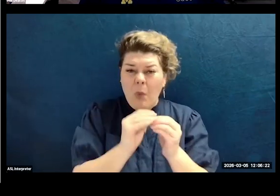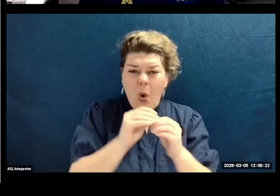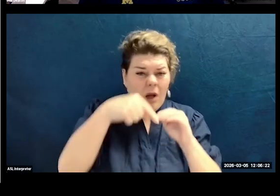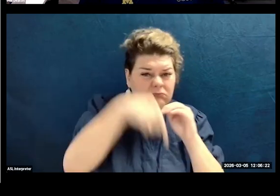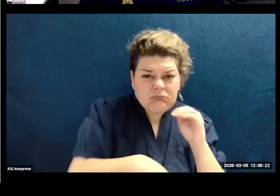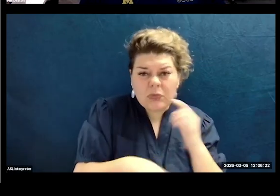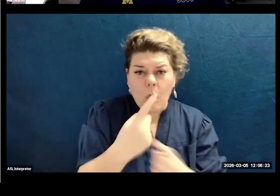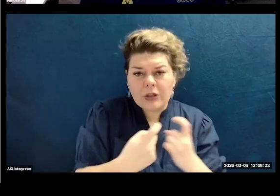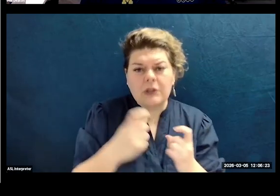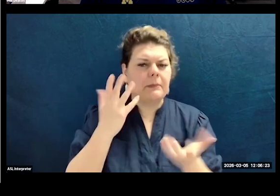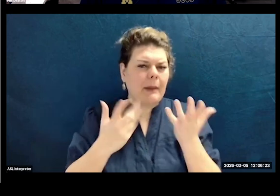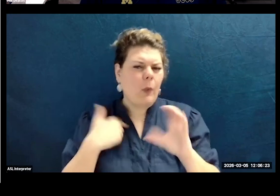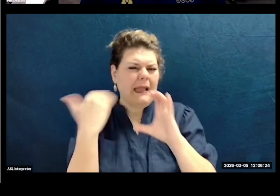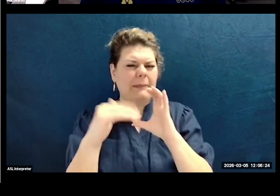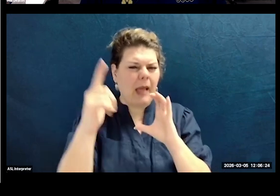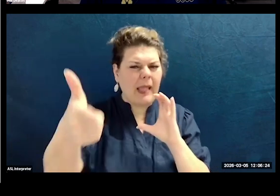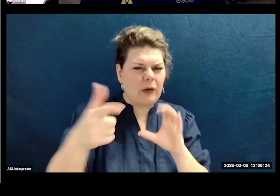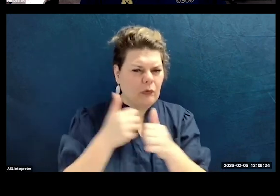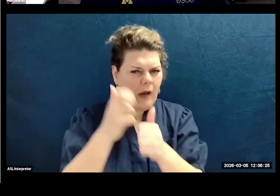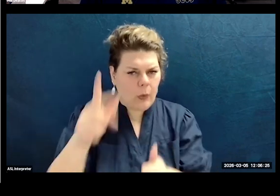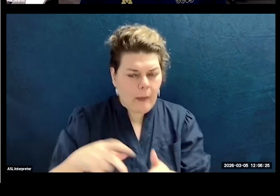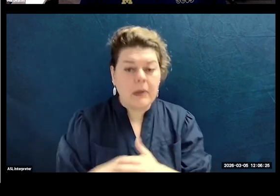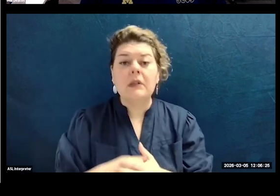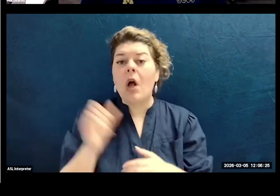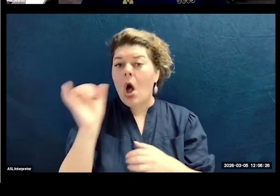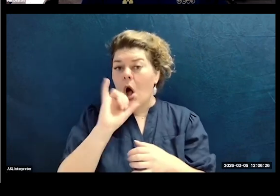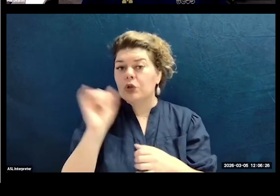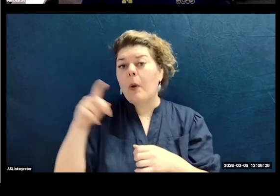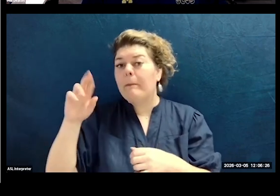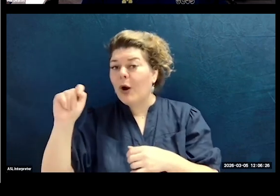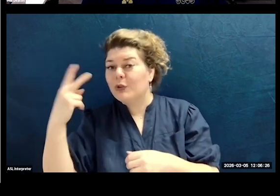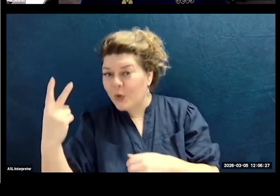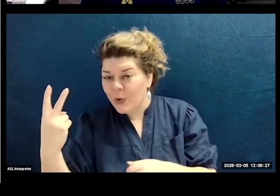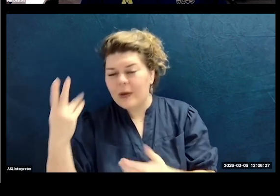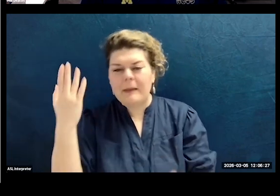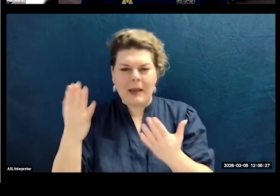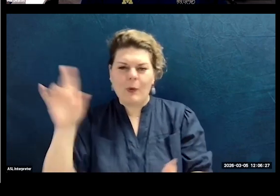And again, there is the possibility that we may be answering some of these questions in part two of our our workshop series.